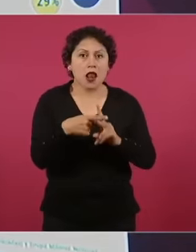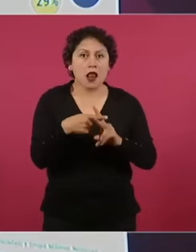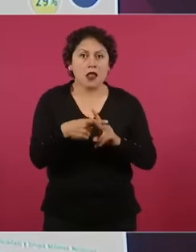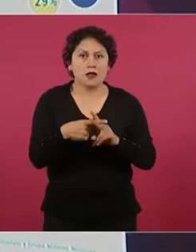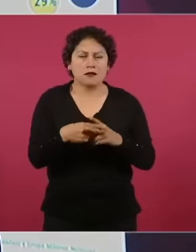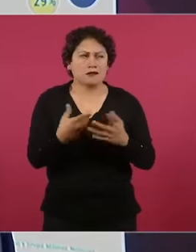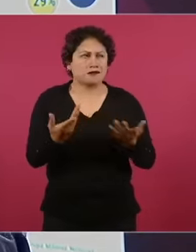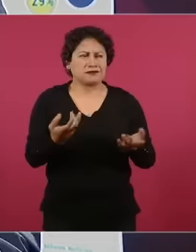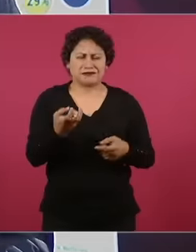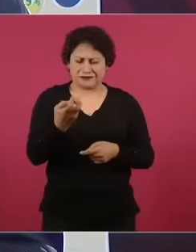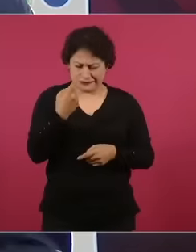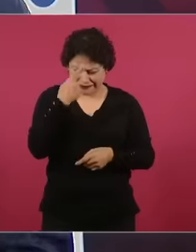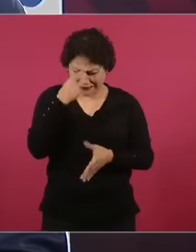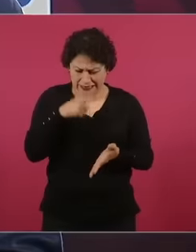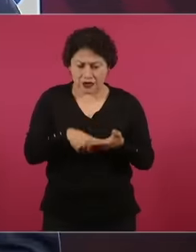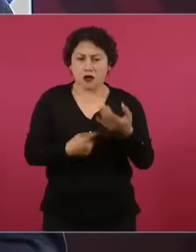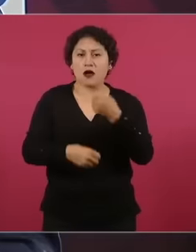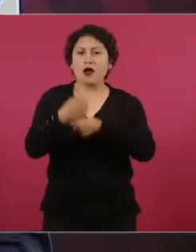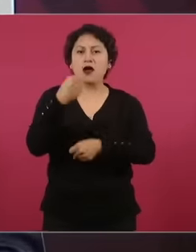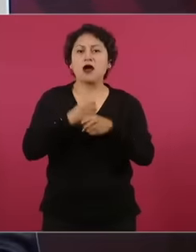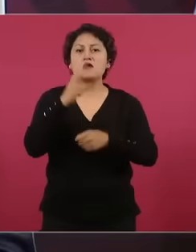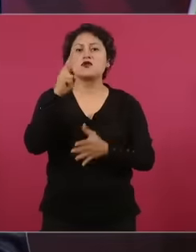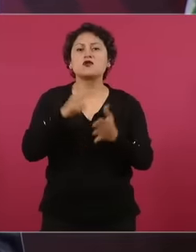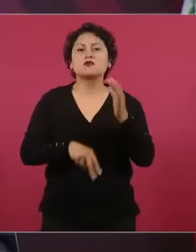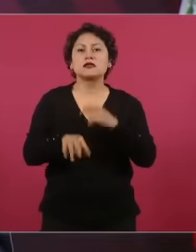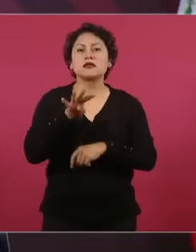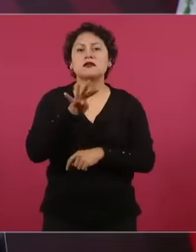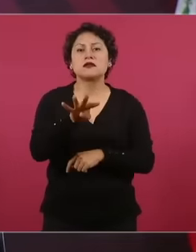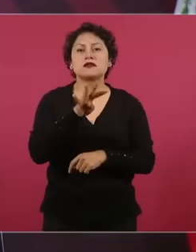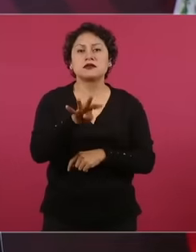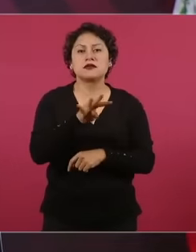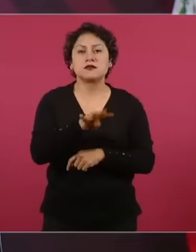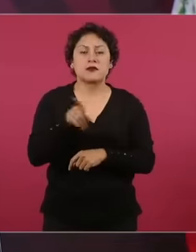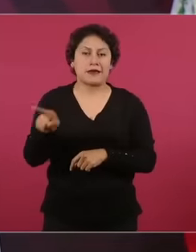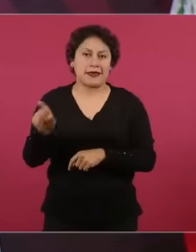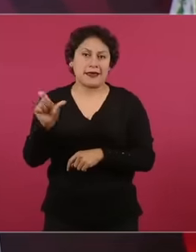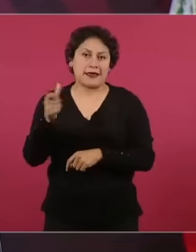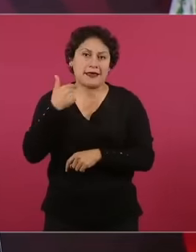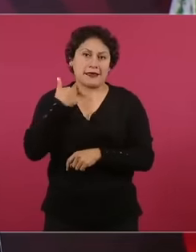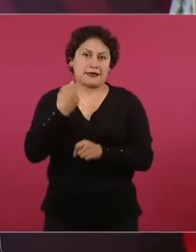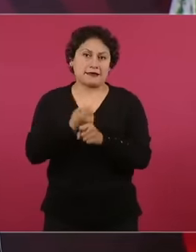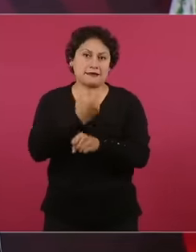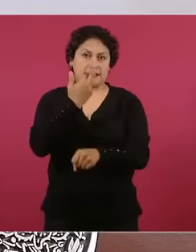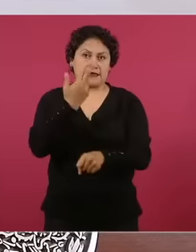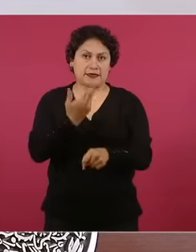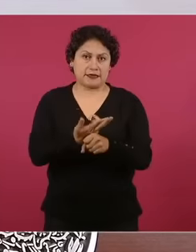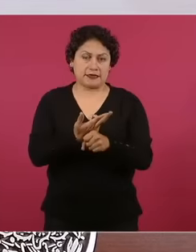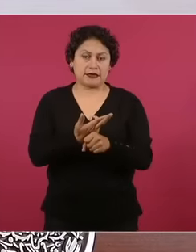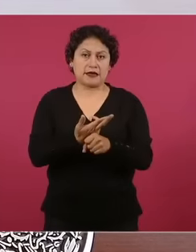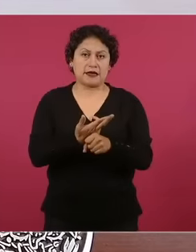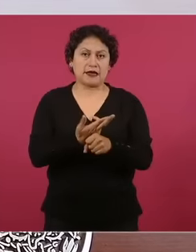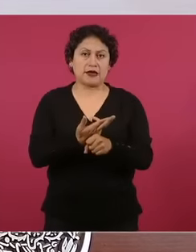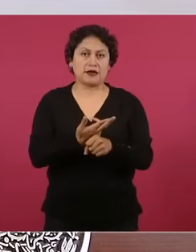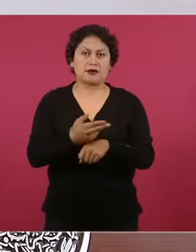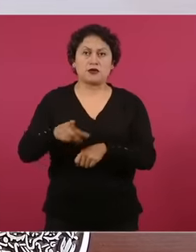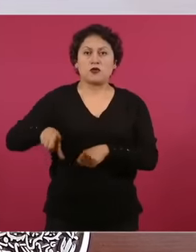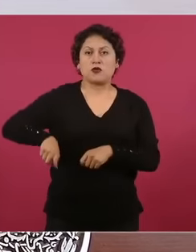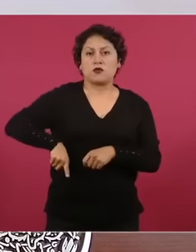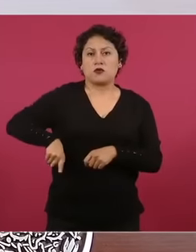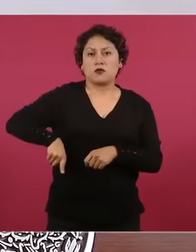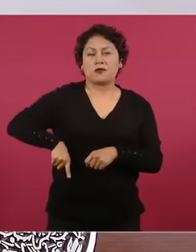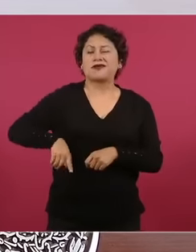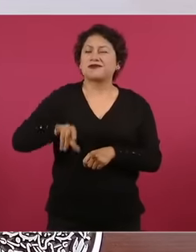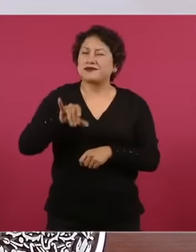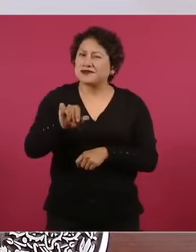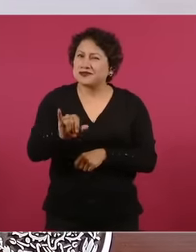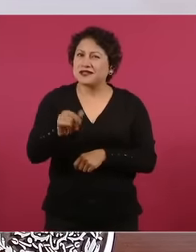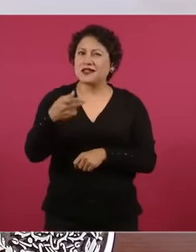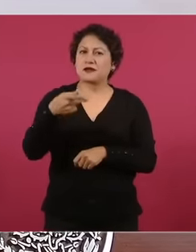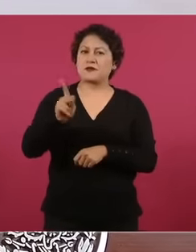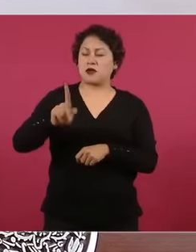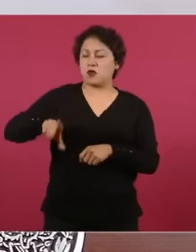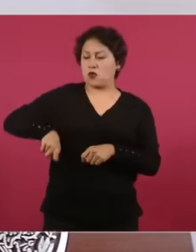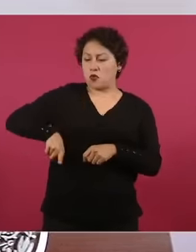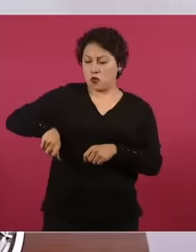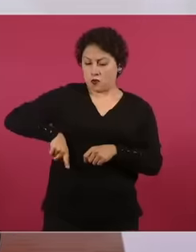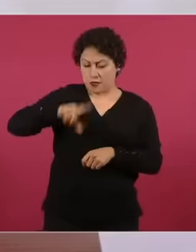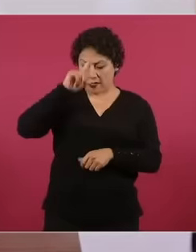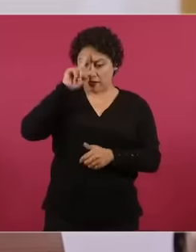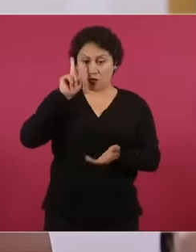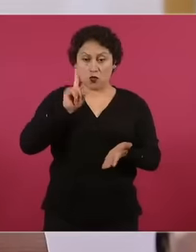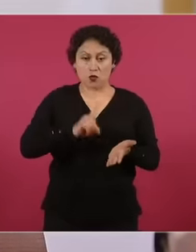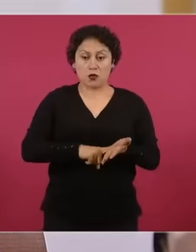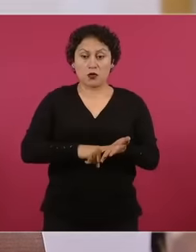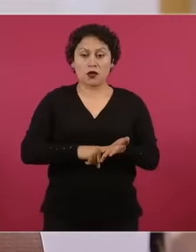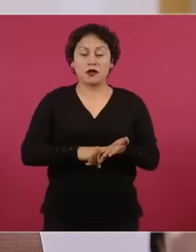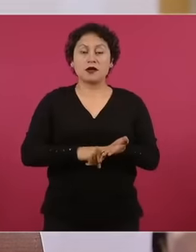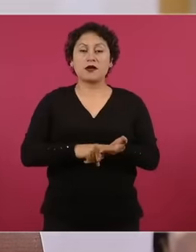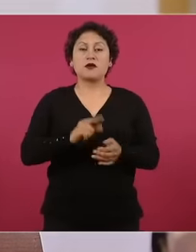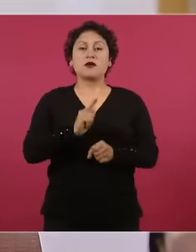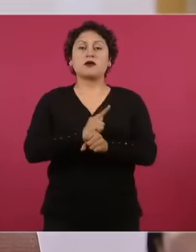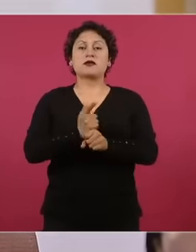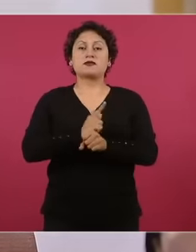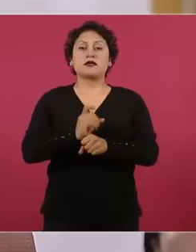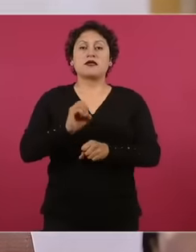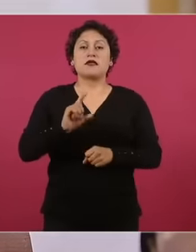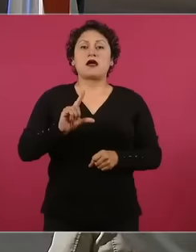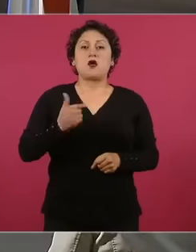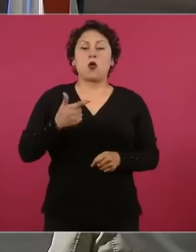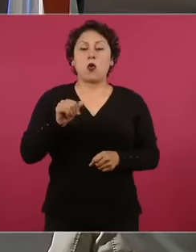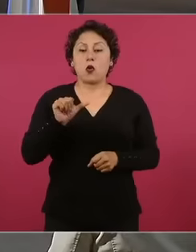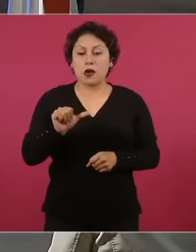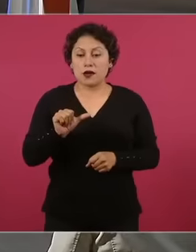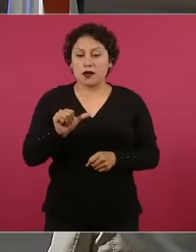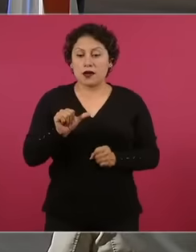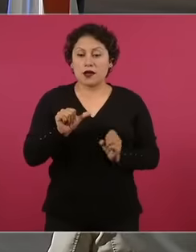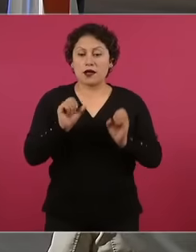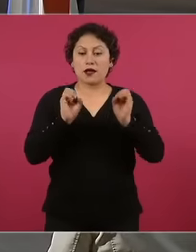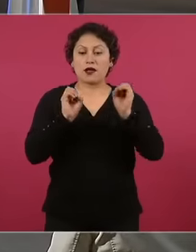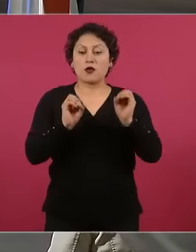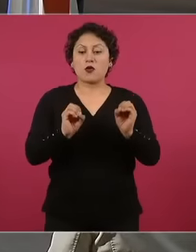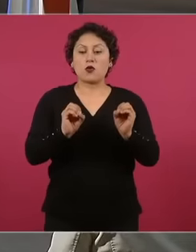the 19th I was a government secretary. Yes, but I don't know if Olga was Laada or this one, yes,